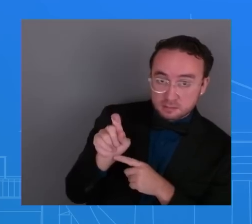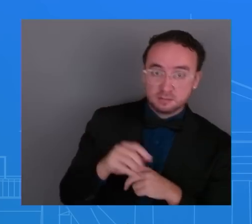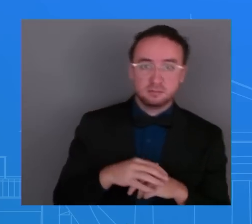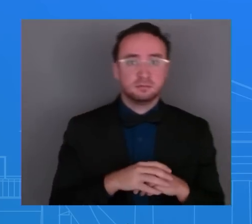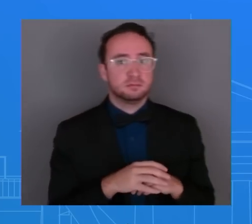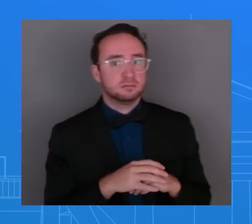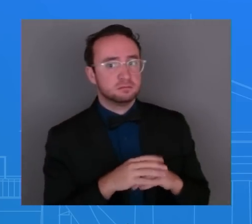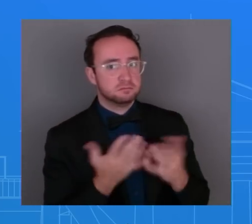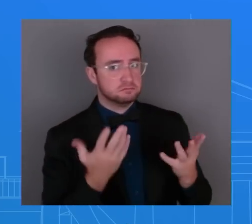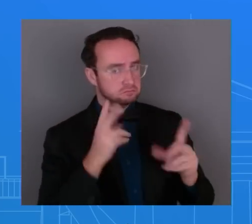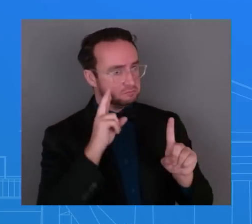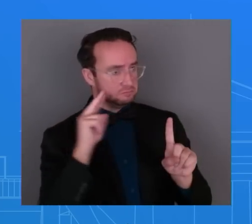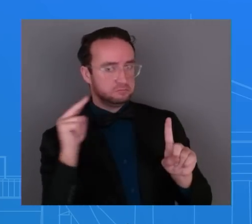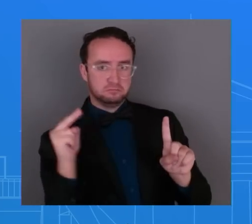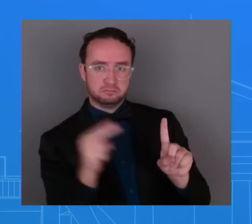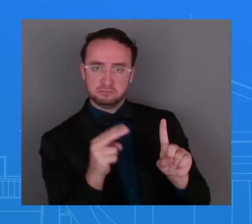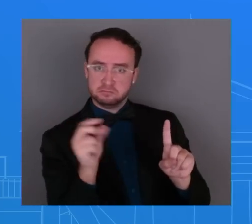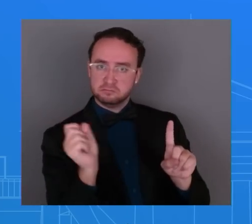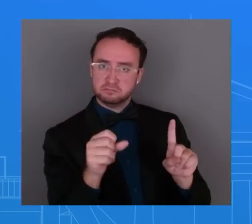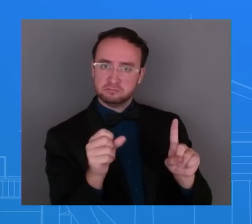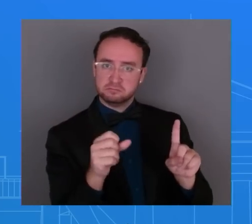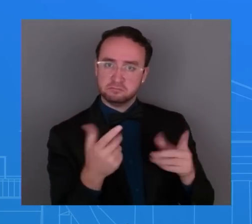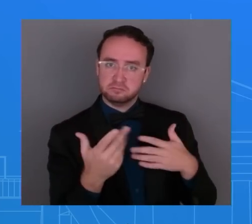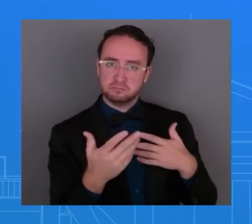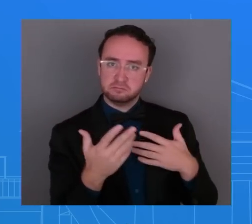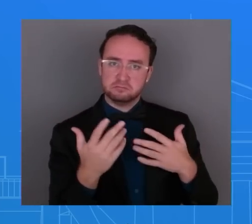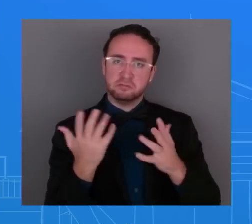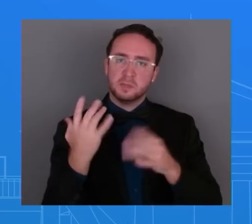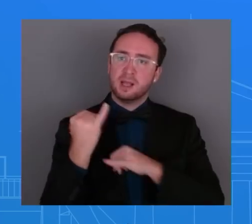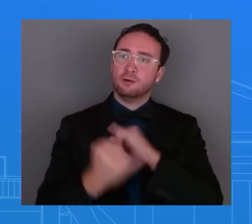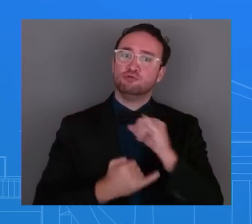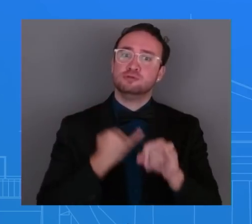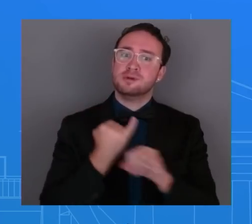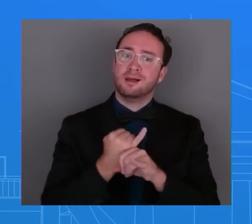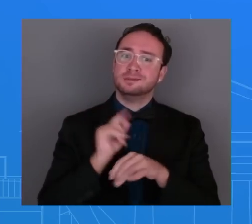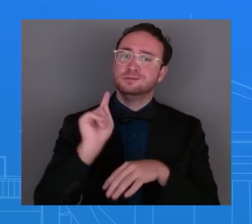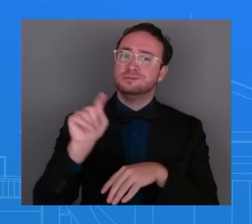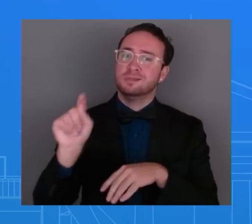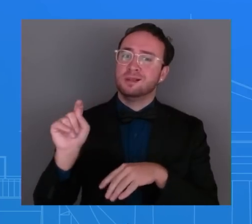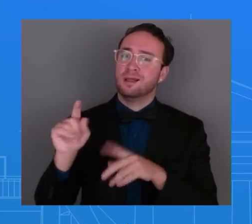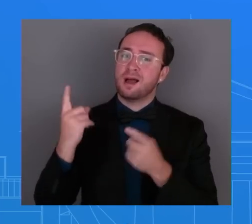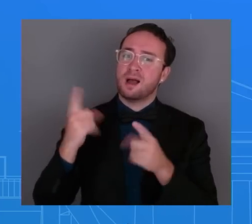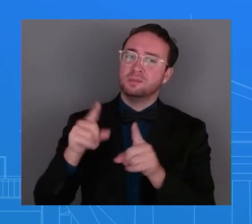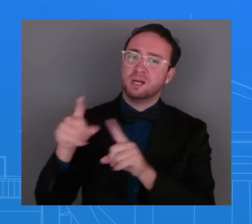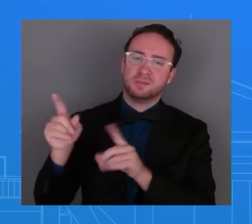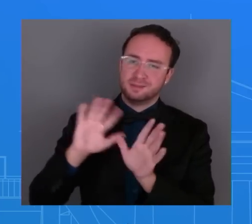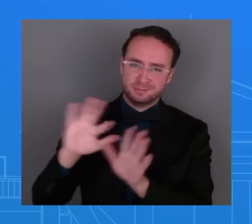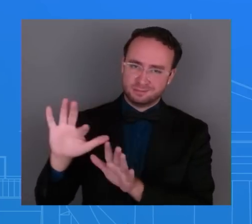and continues to be the case. I don't have anything else to add. The Press: Great. And a second one -- Ms. Jean-Pierre: Sure. The Press: -- quickly. Ms. Jean-Pierre: Sure. The Press: You've noted how the vice president